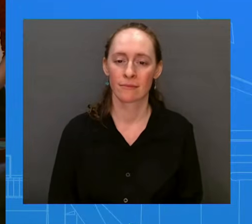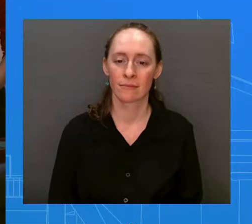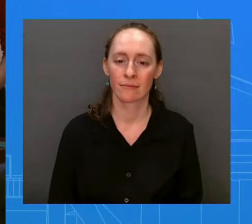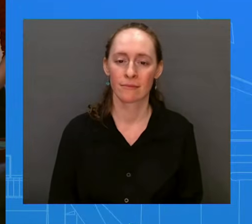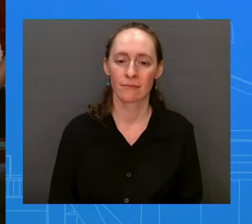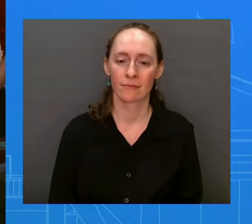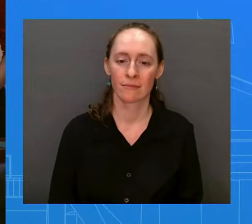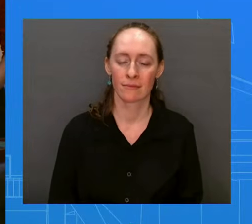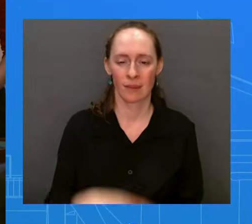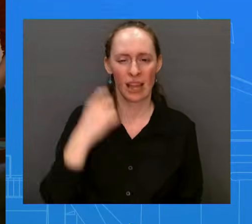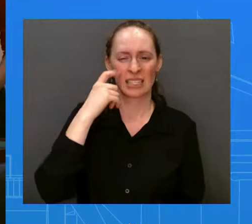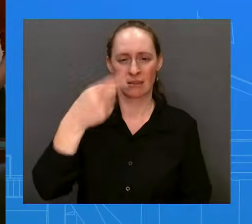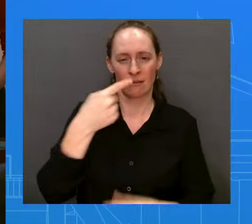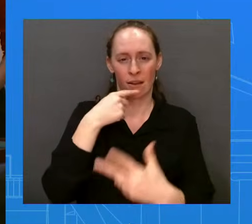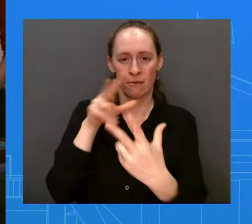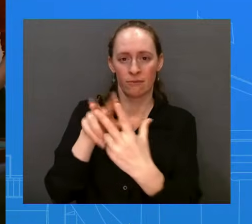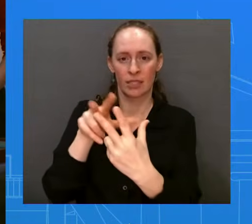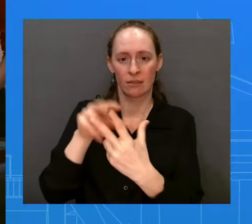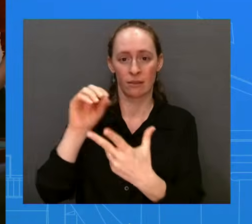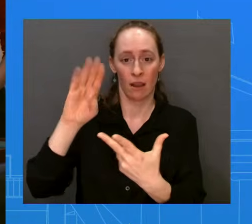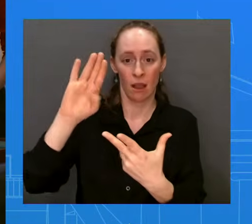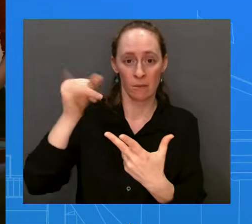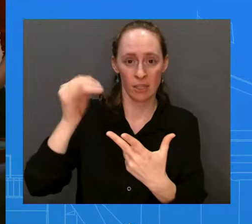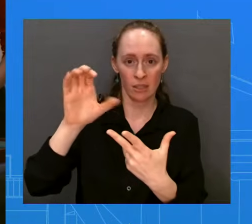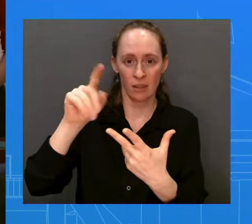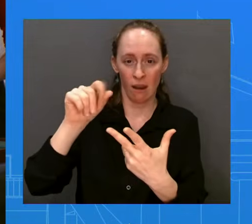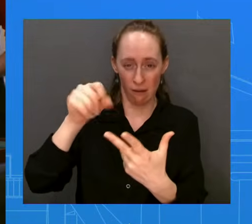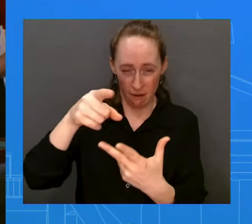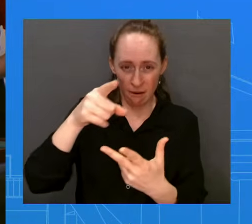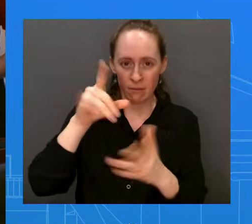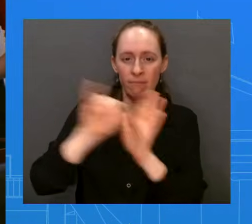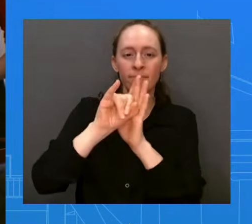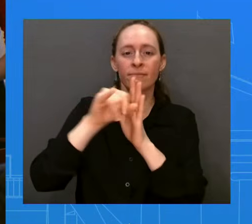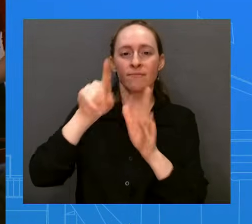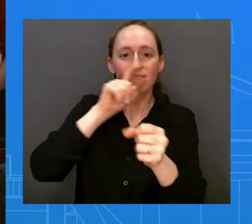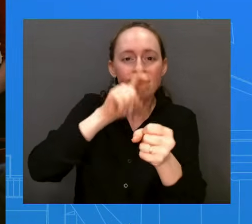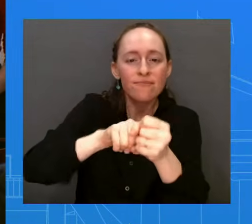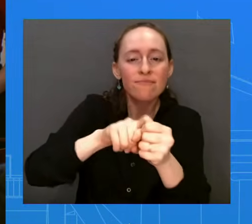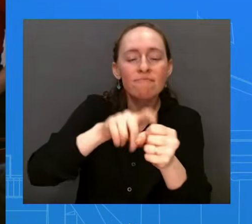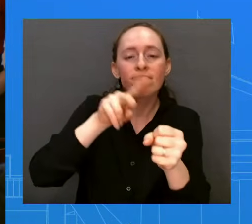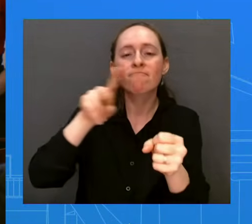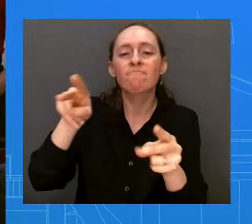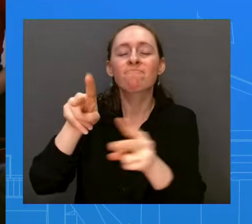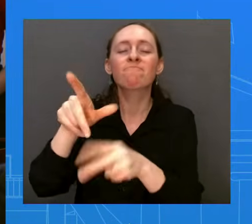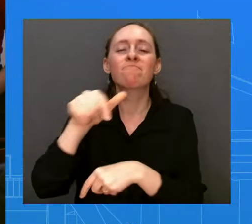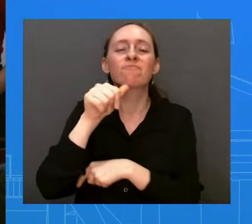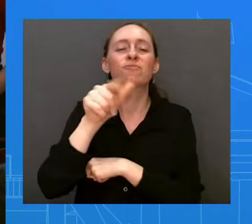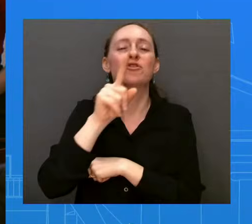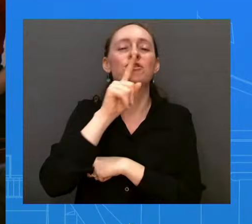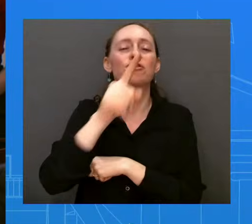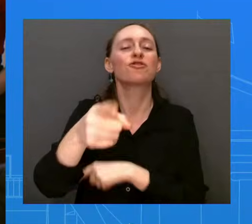that every precaution was taken to ensure that the sensitive installations were covered. We don't know exactly what you all did.